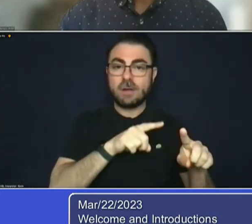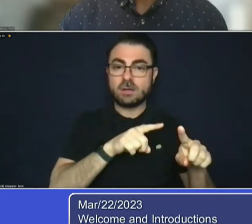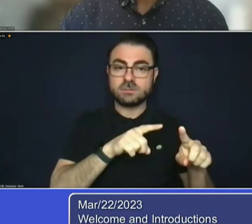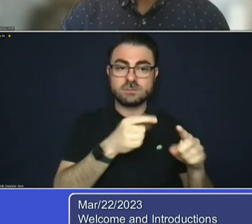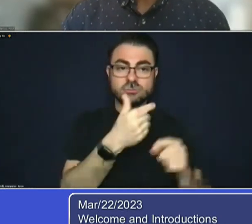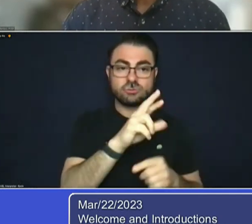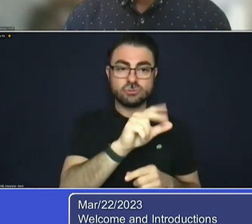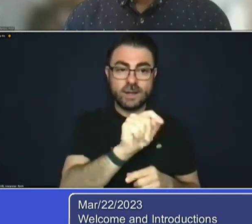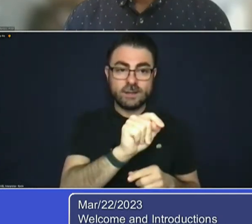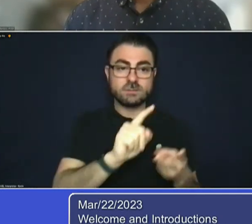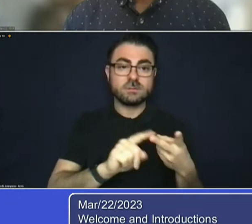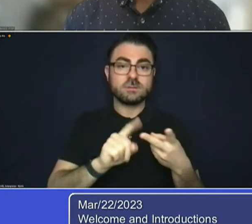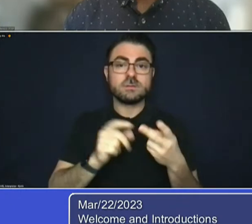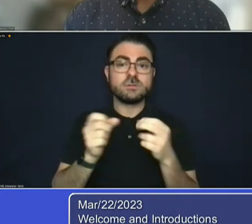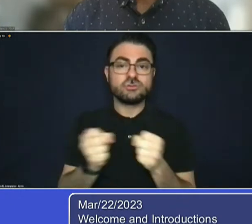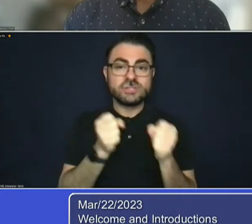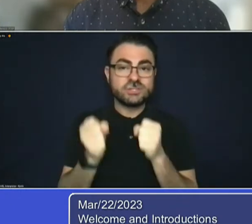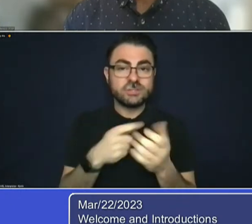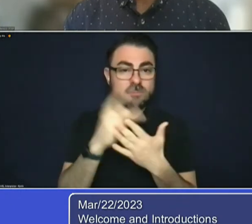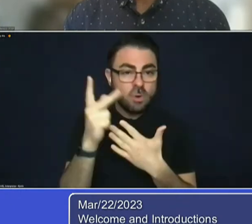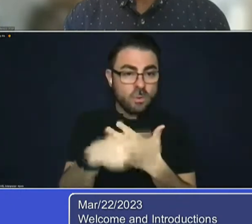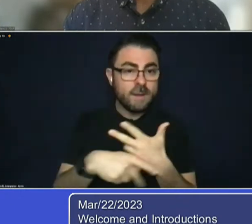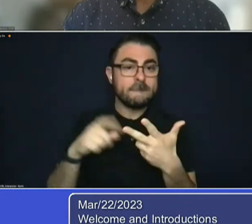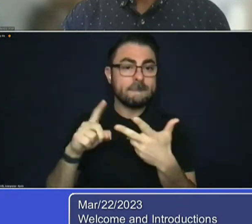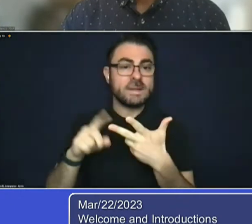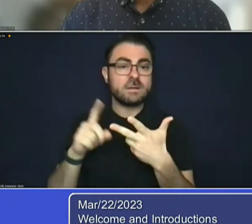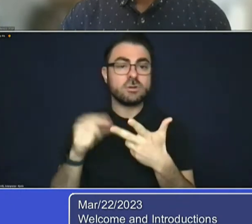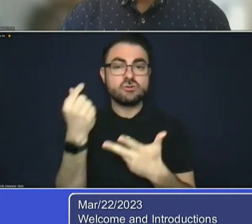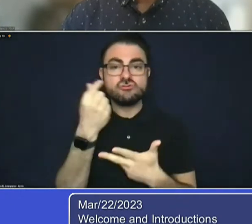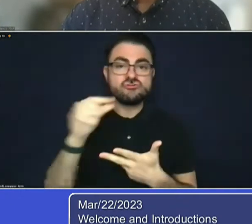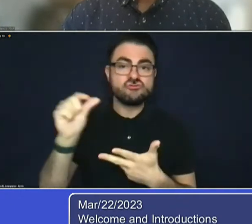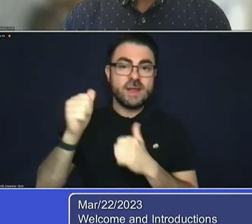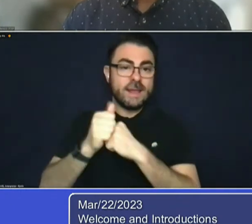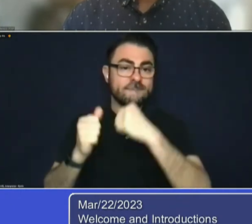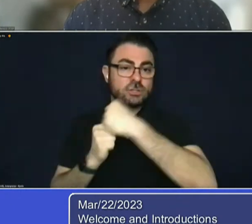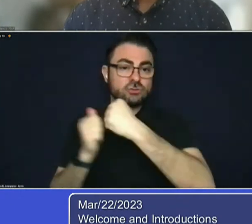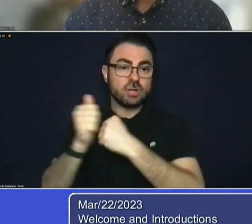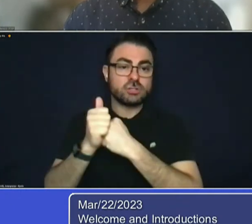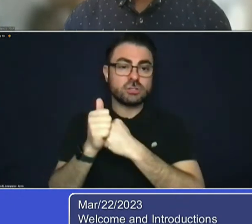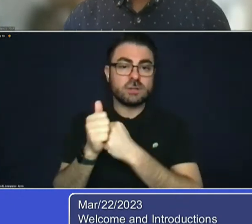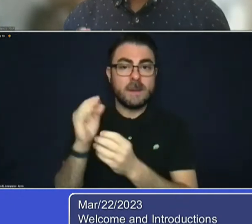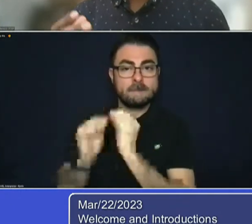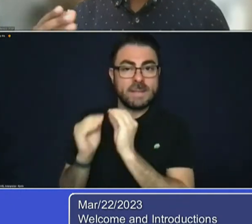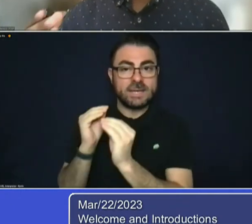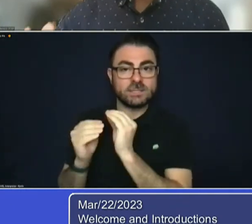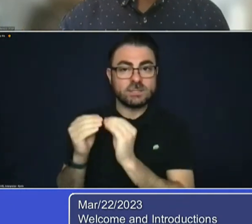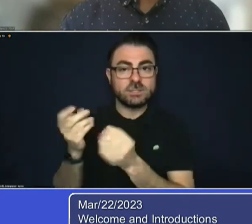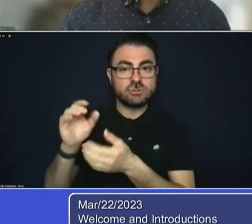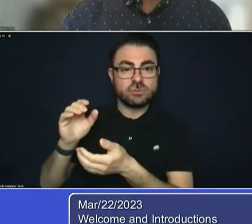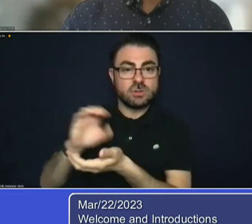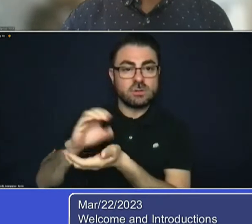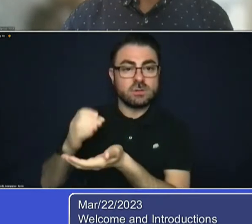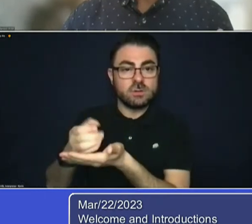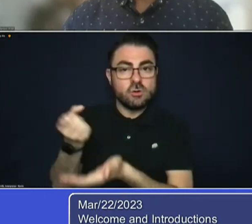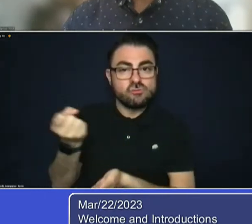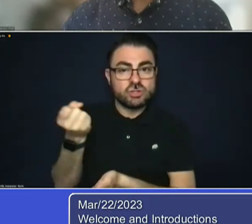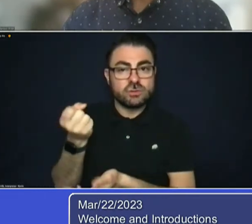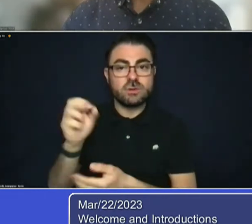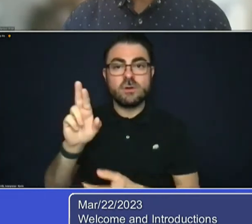INVESTED IN. YOU'RE GOING TO SEE STRATEGIC PROGRAMS OR THE GREEN